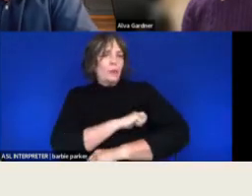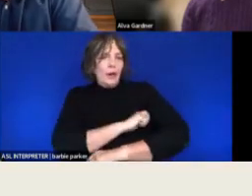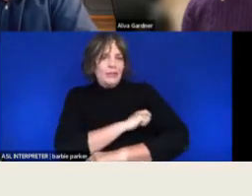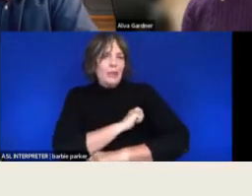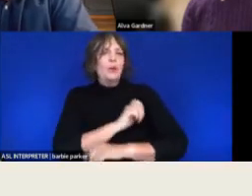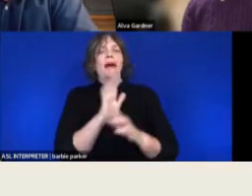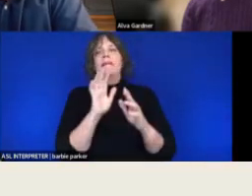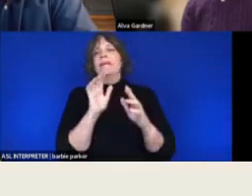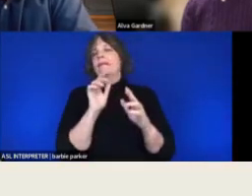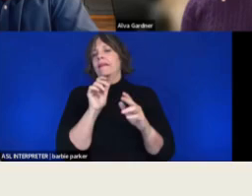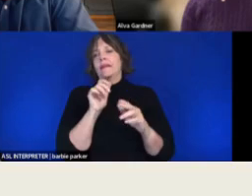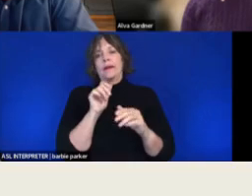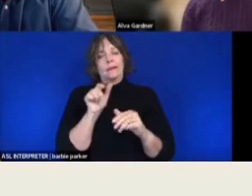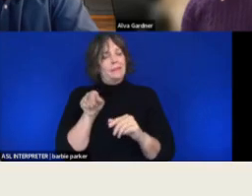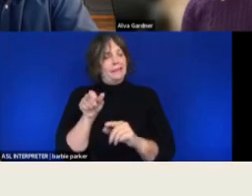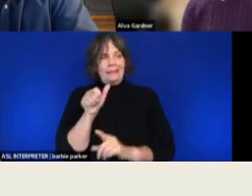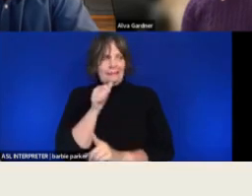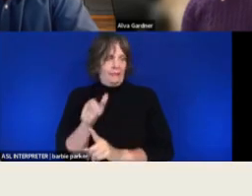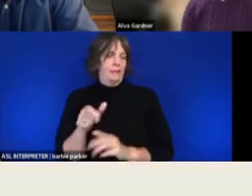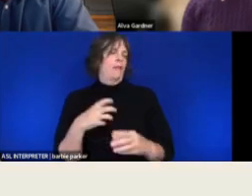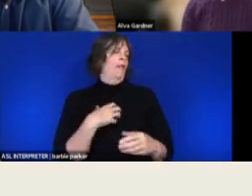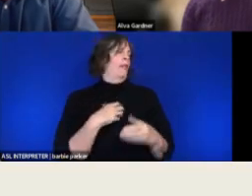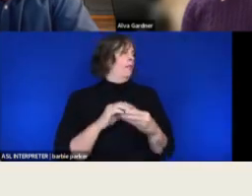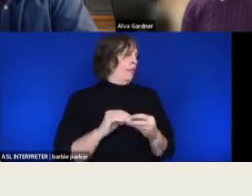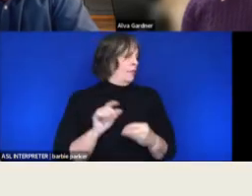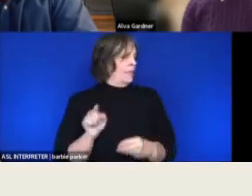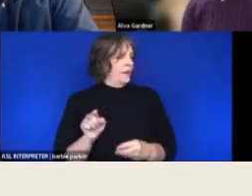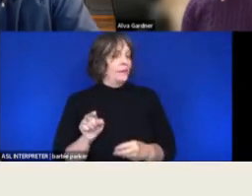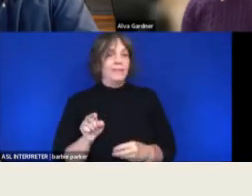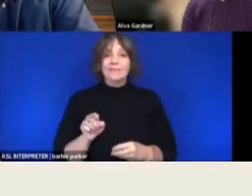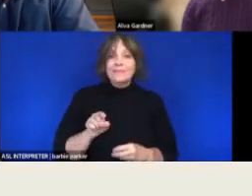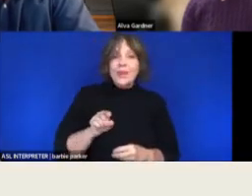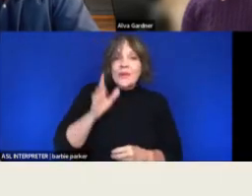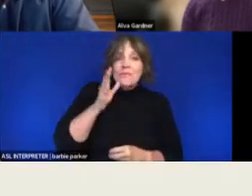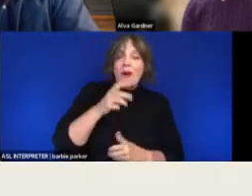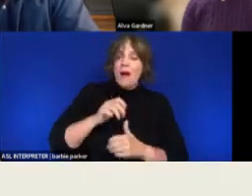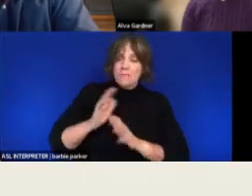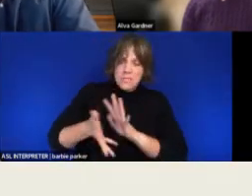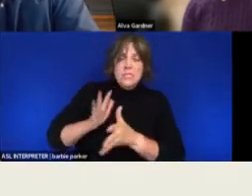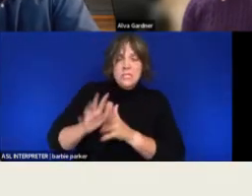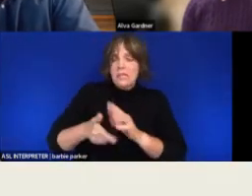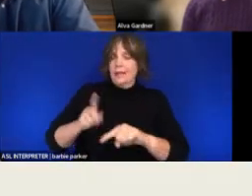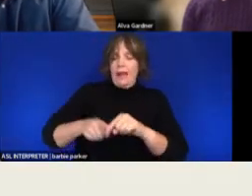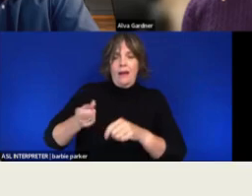isn't. And so nothing she did would get him to wear deodorant. And she was really frustrated.